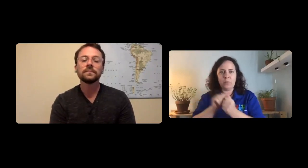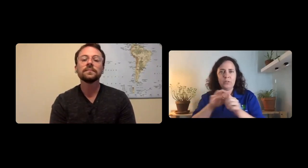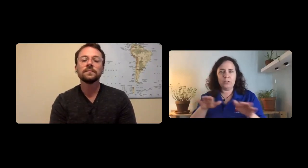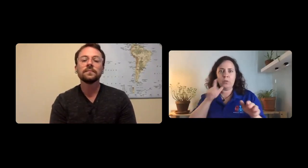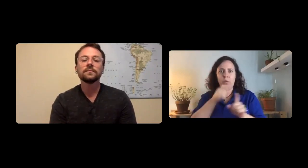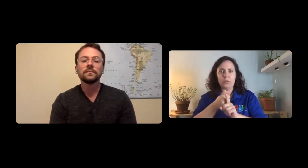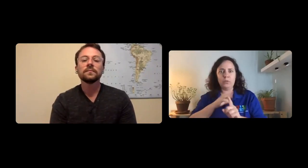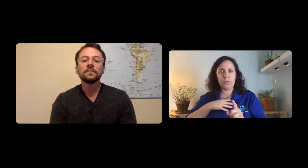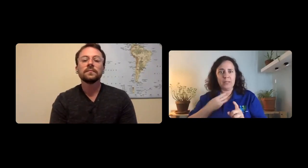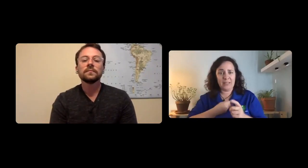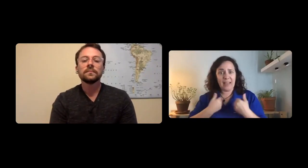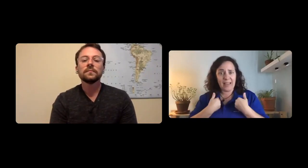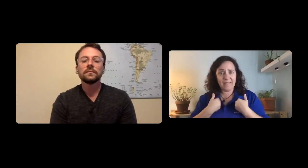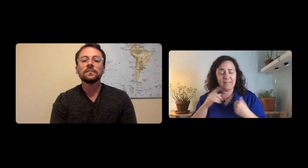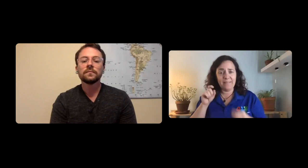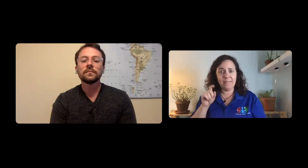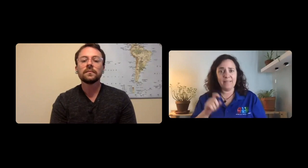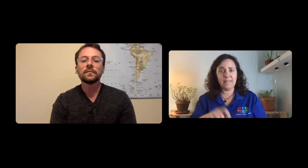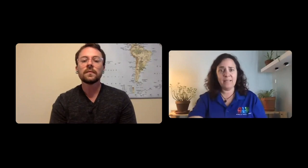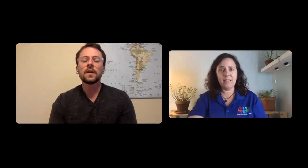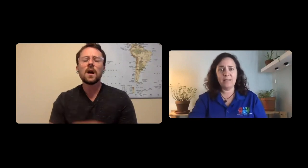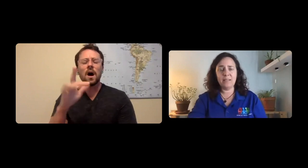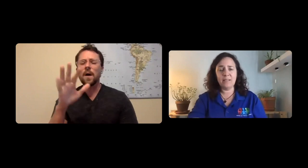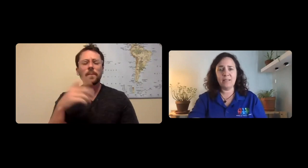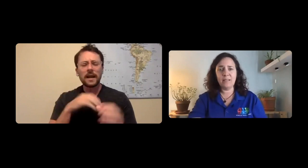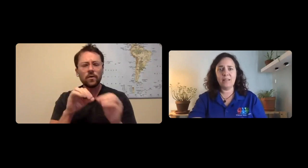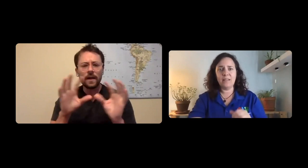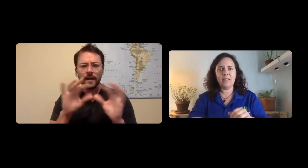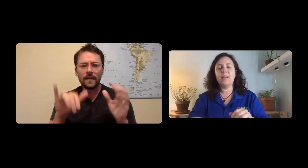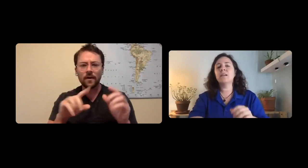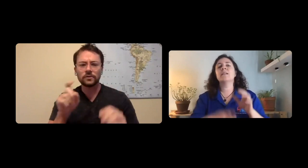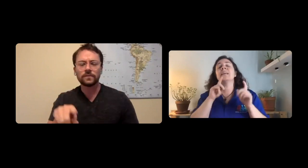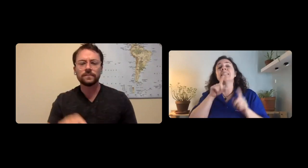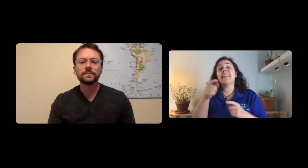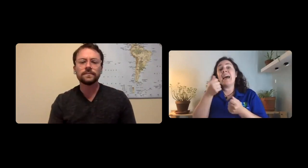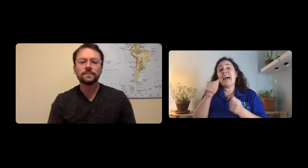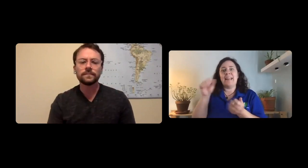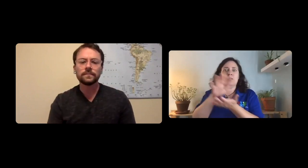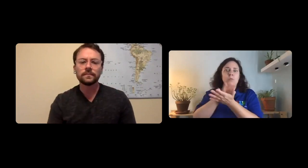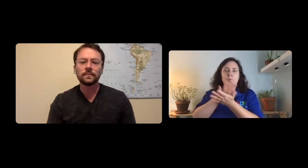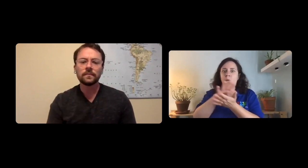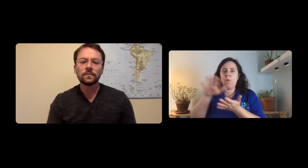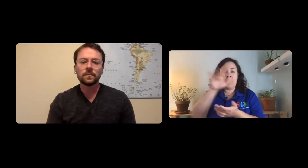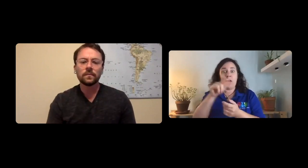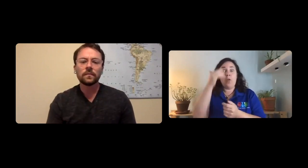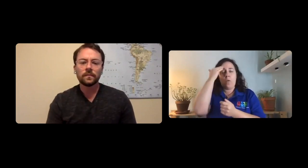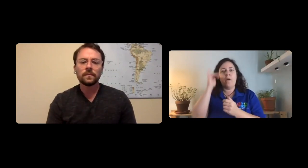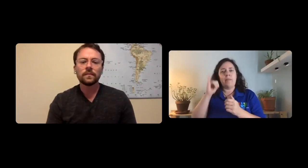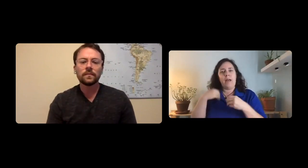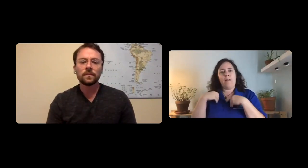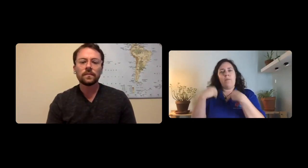What supports do schools have for parents who are transitioning or are trans?